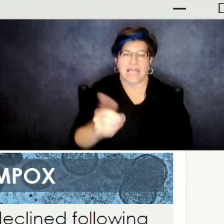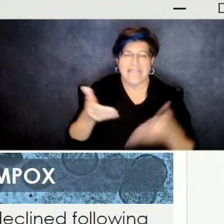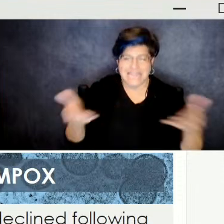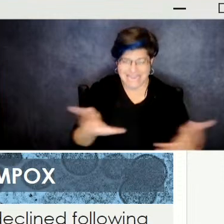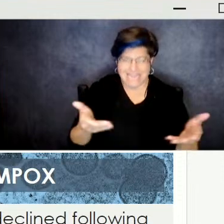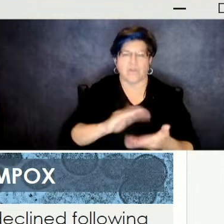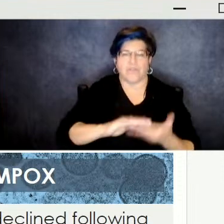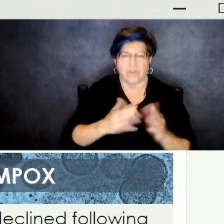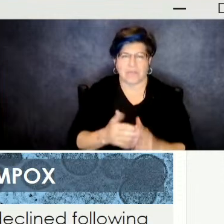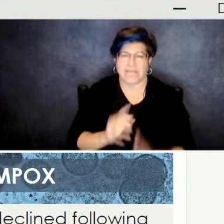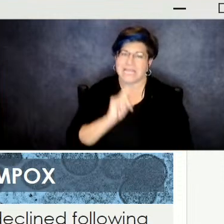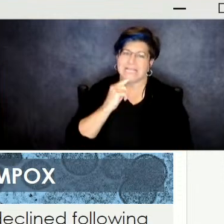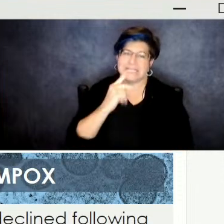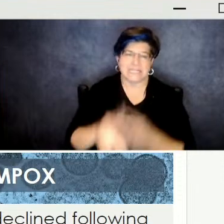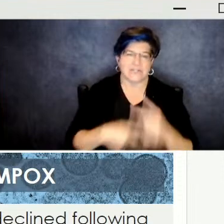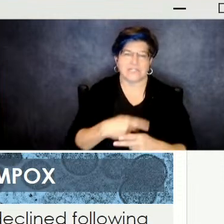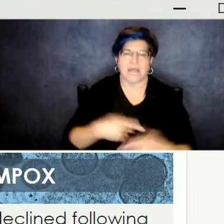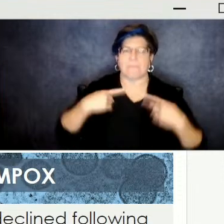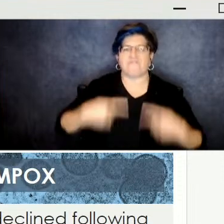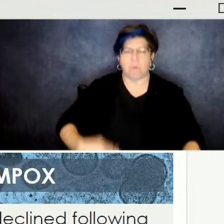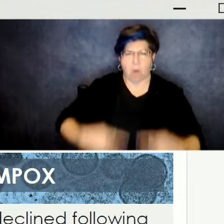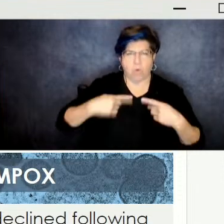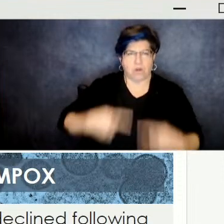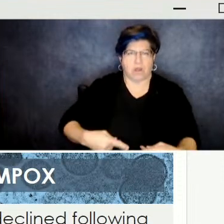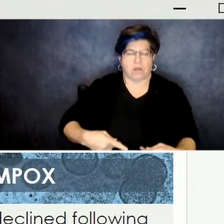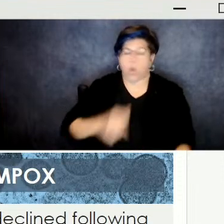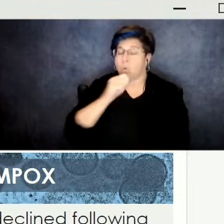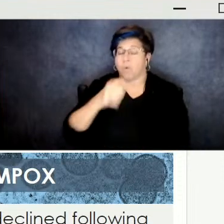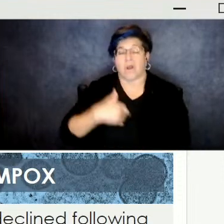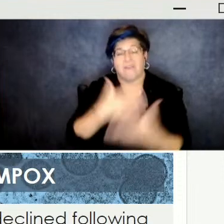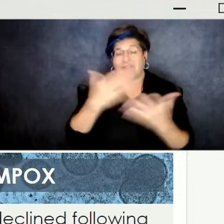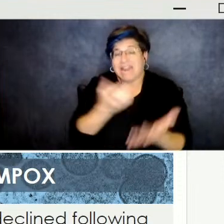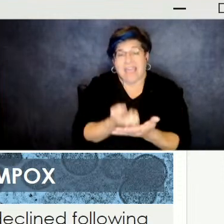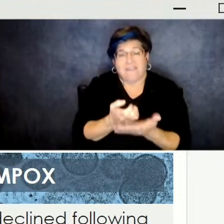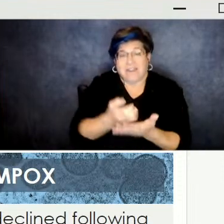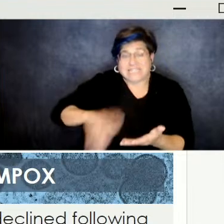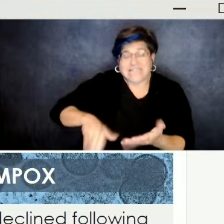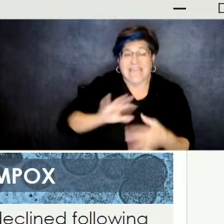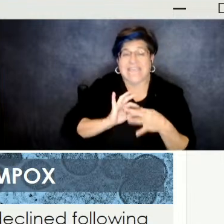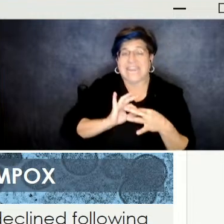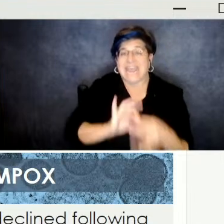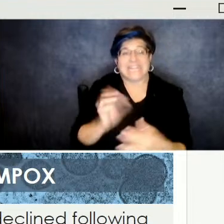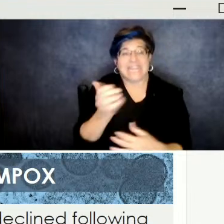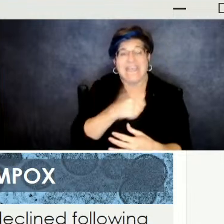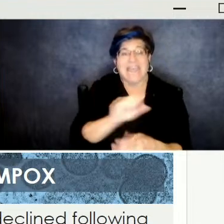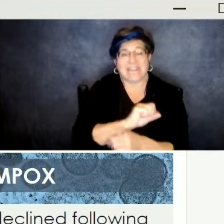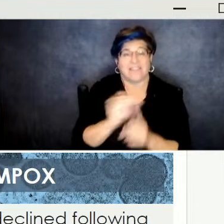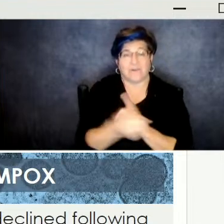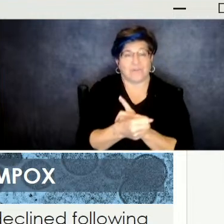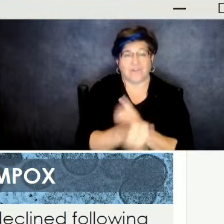INCREASE OF LEGIONELLA IN HERE IN THE COMMUNITY. IT'S A SERIOUS TYPE OF